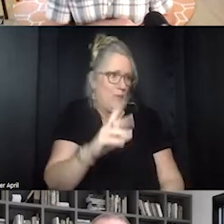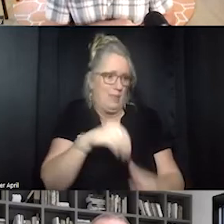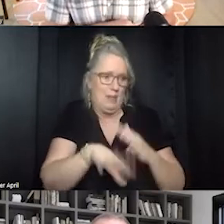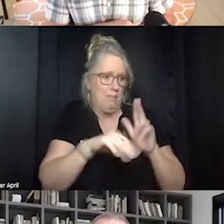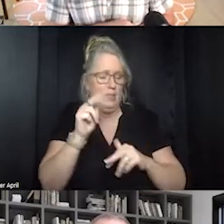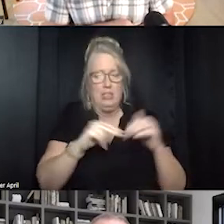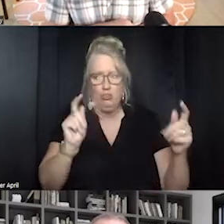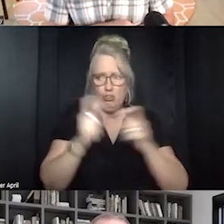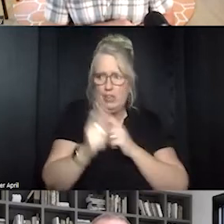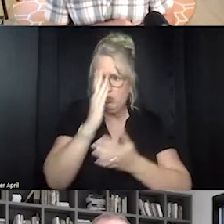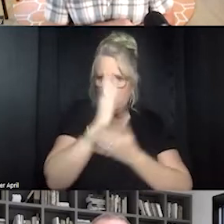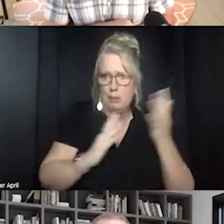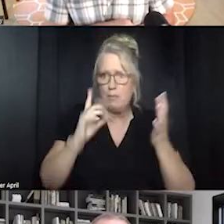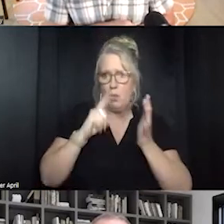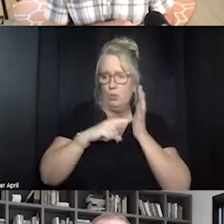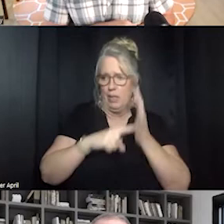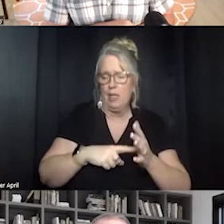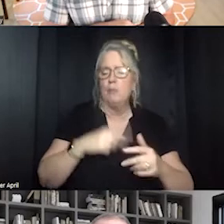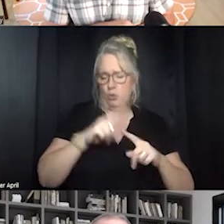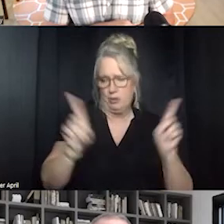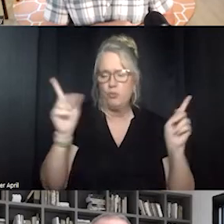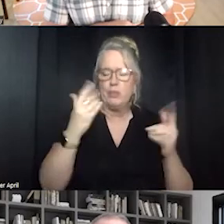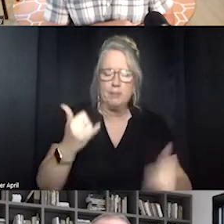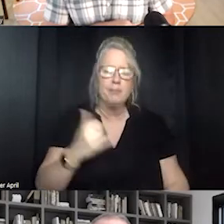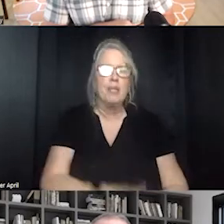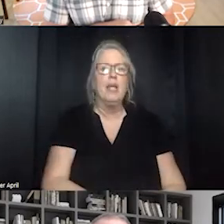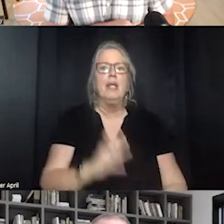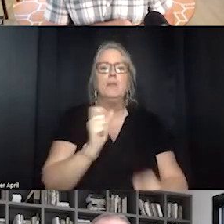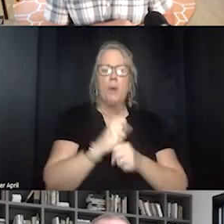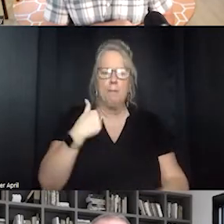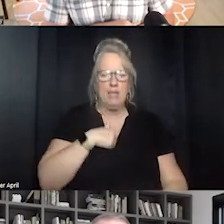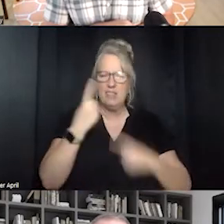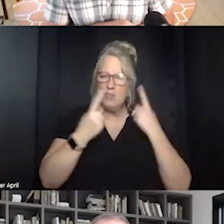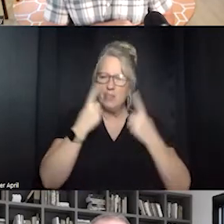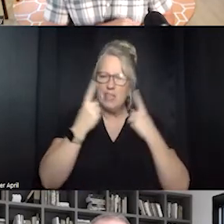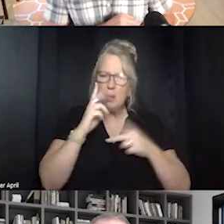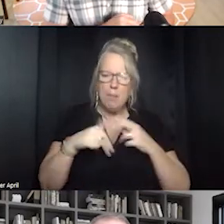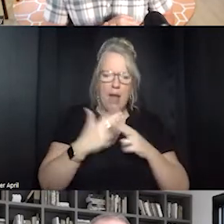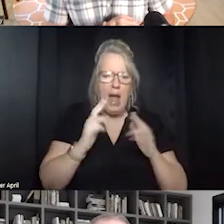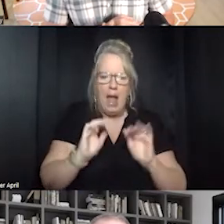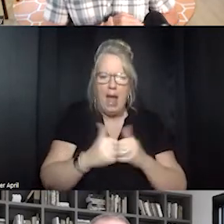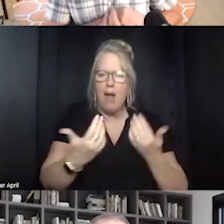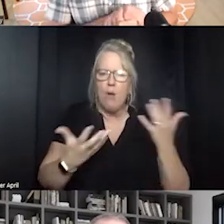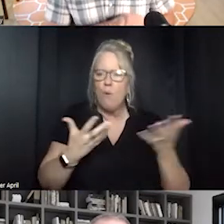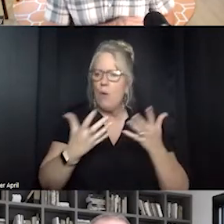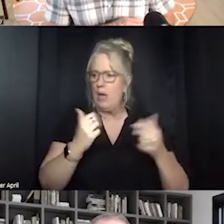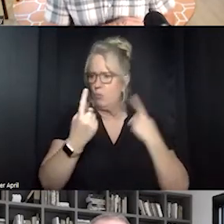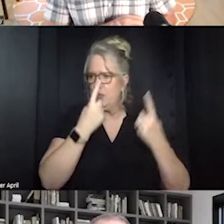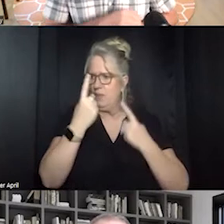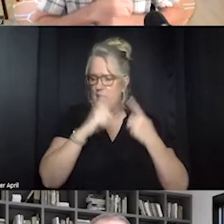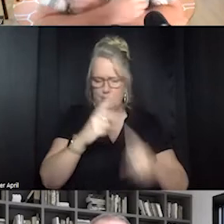THE DYNAMICS THERE. IT MADE US THINK, HOW DO WE GET, THINK OF THE NOTION, PEER SUPPORT,